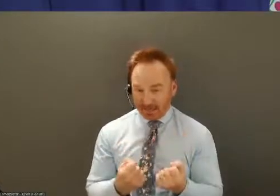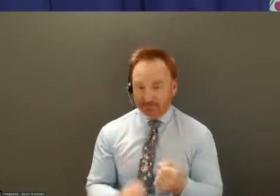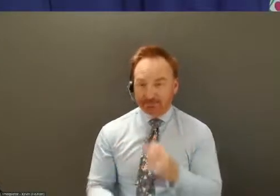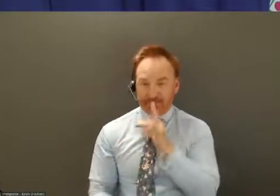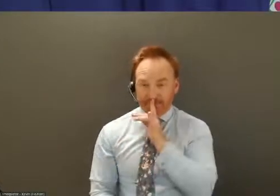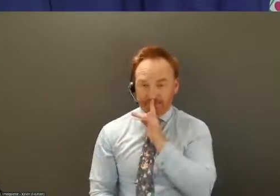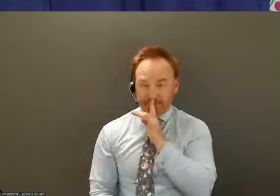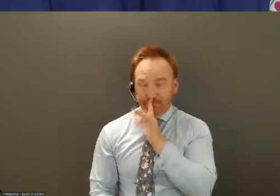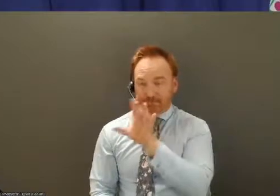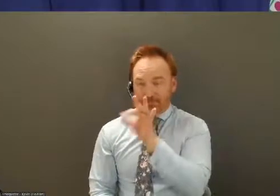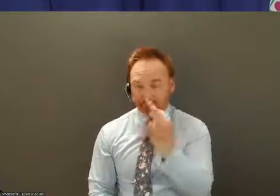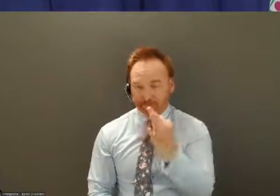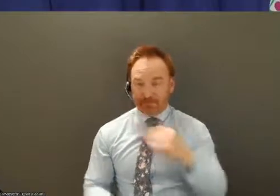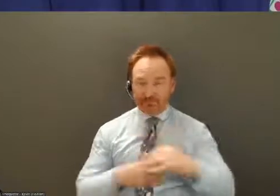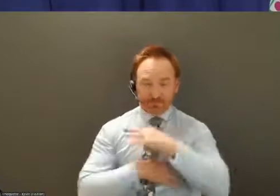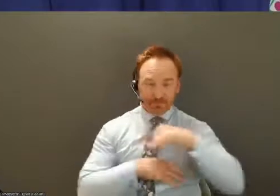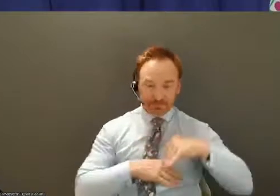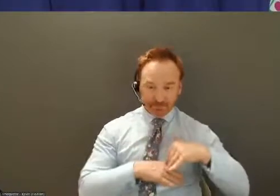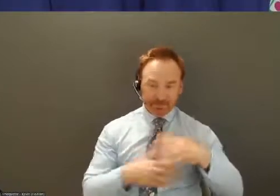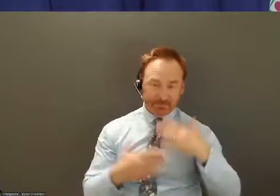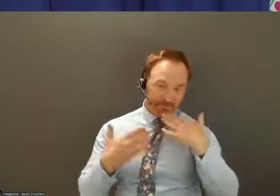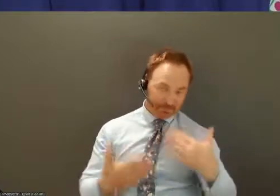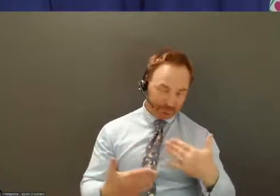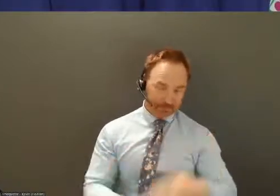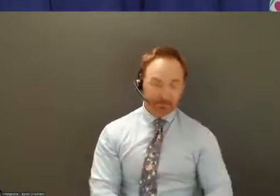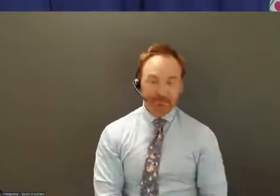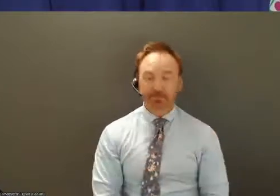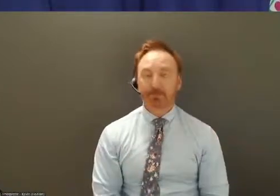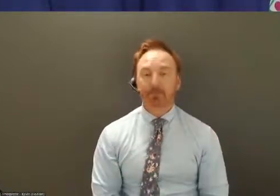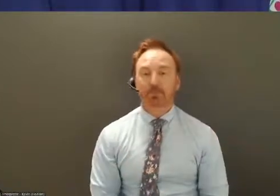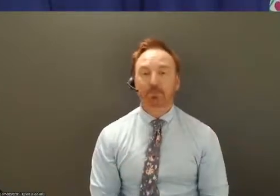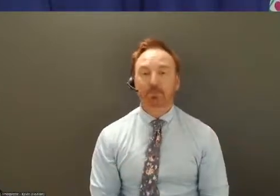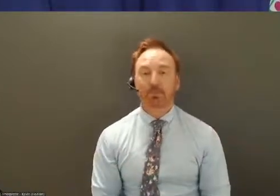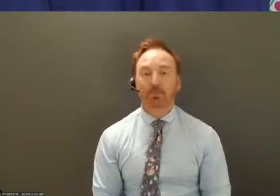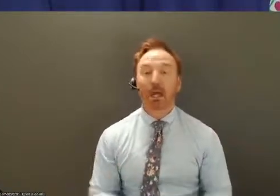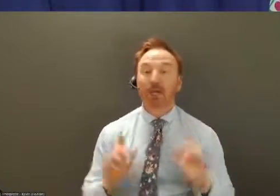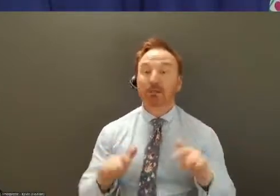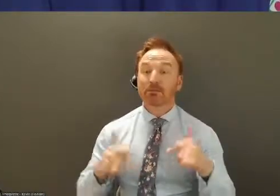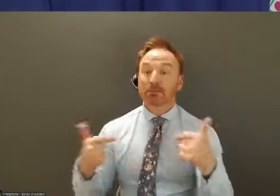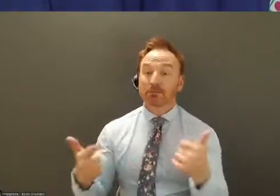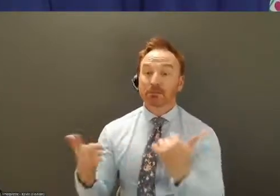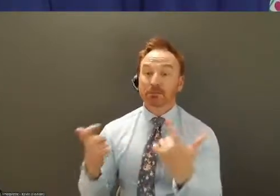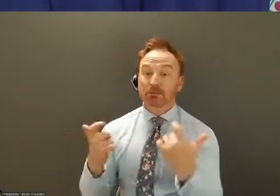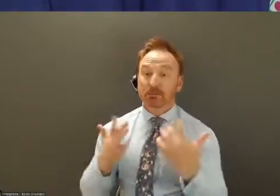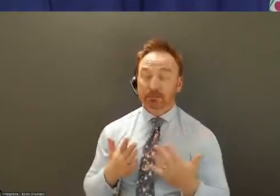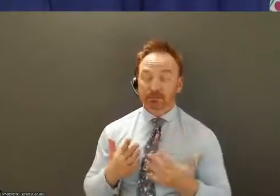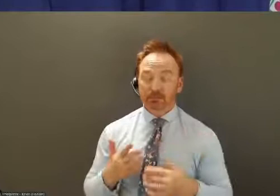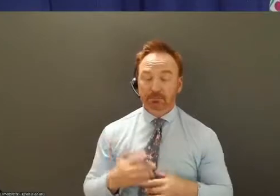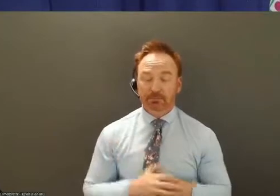is a journey that will continue. For now it is safe six plus one